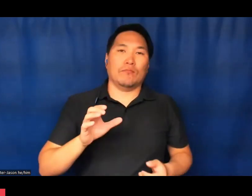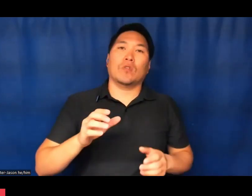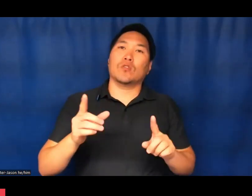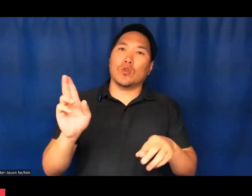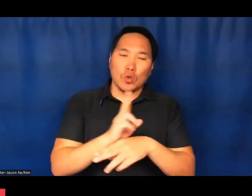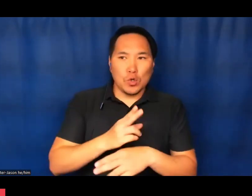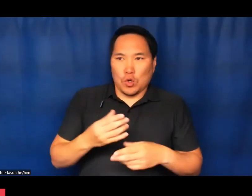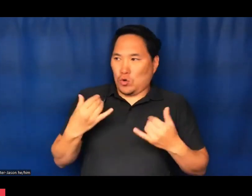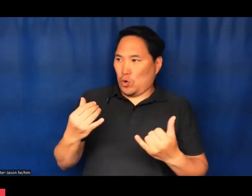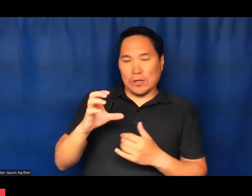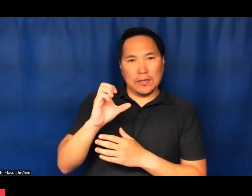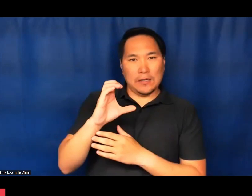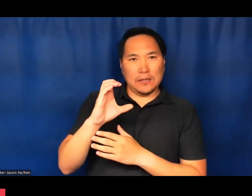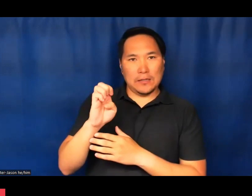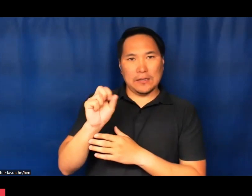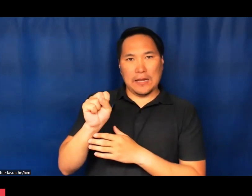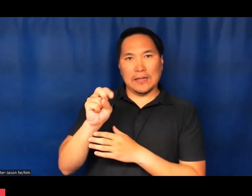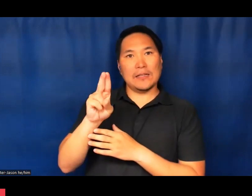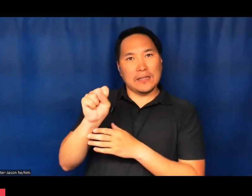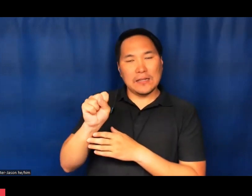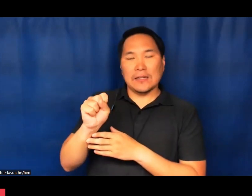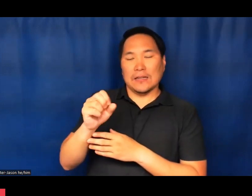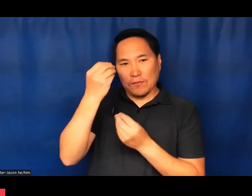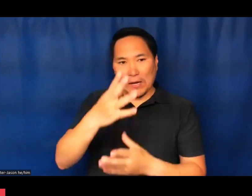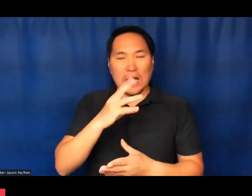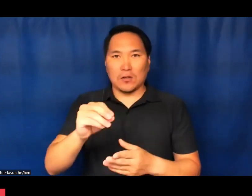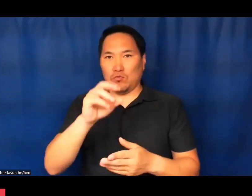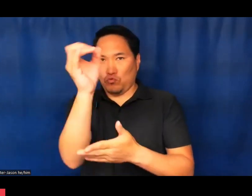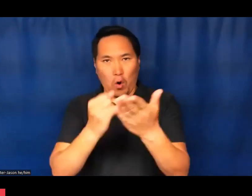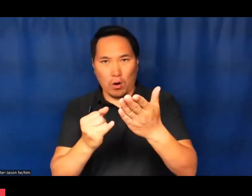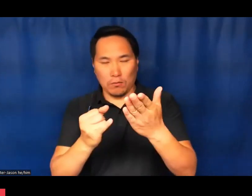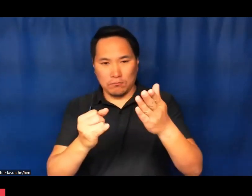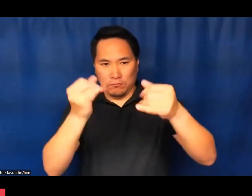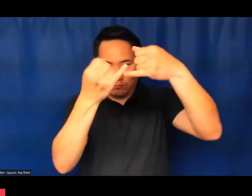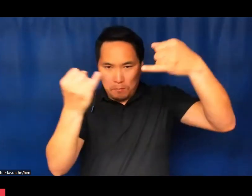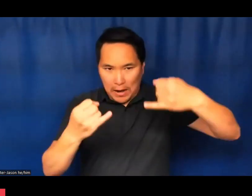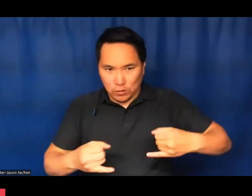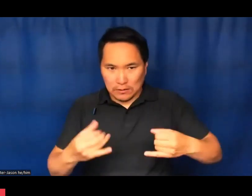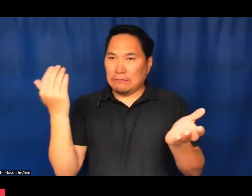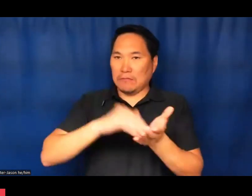census data and redraw Congressional districts that determines which district someone is